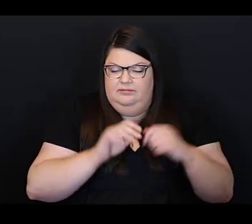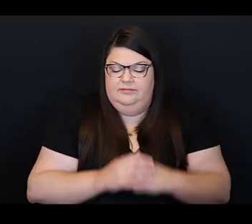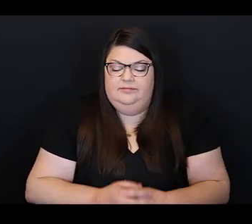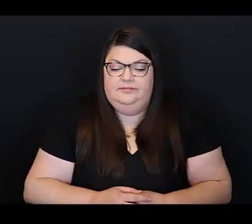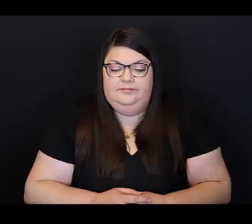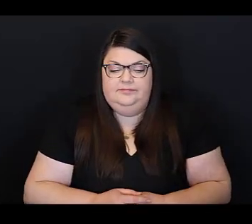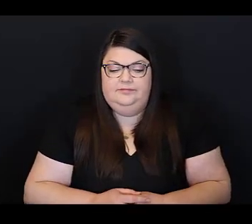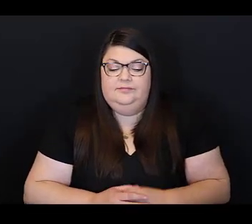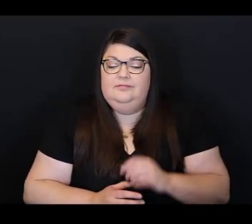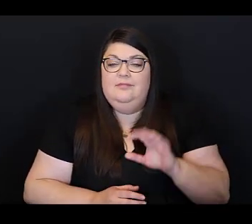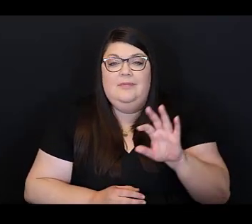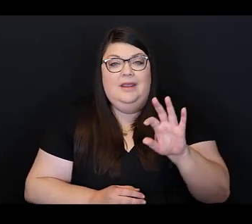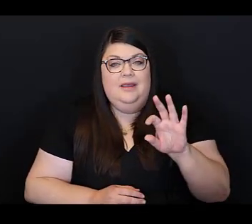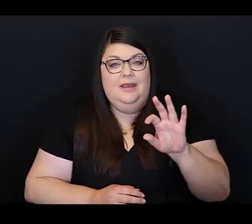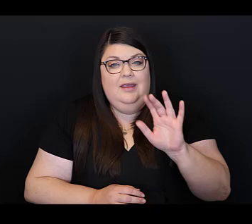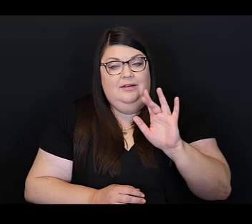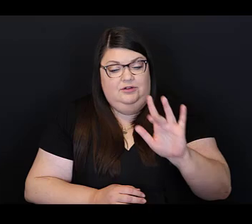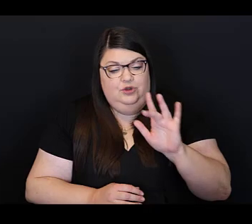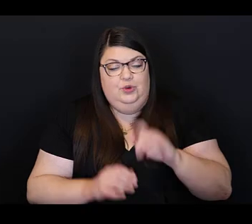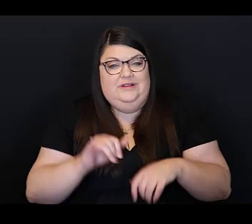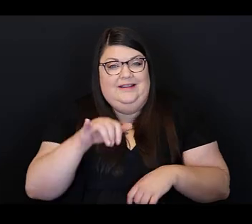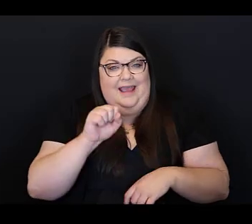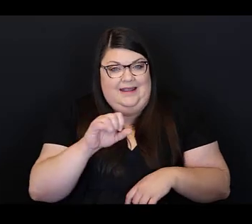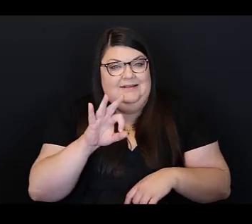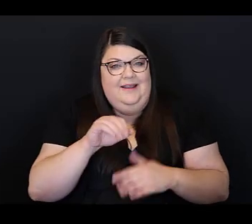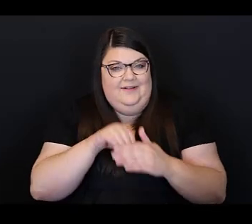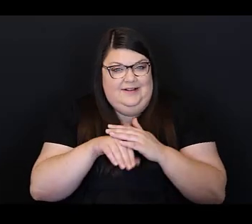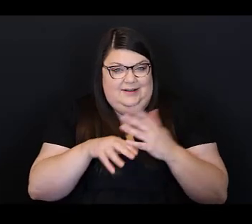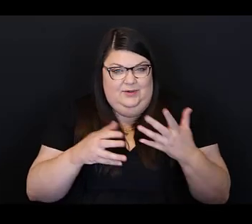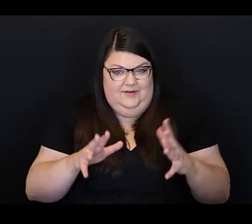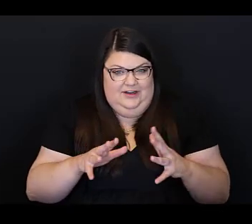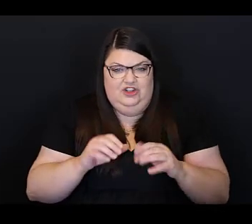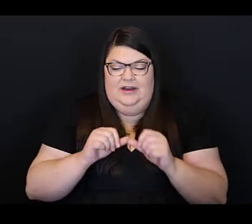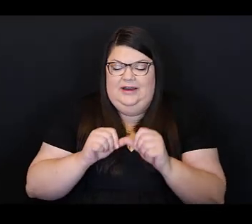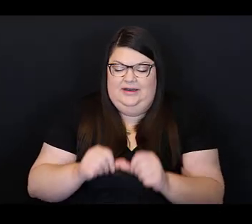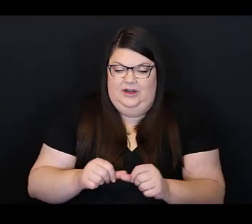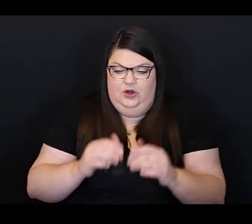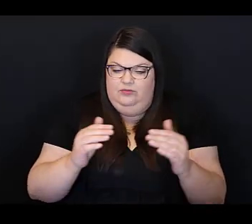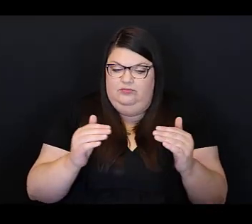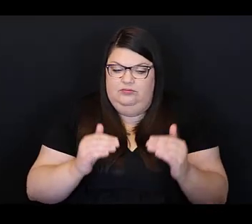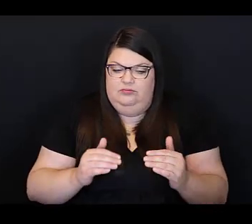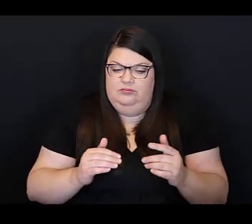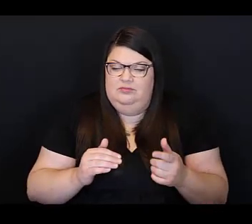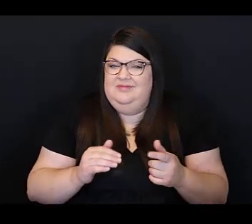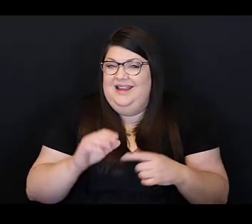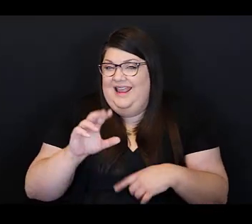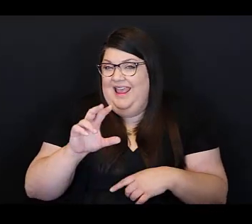Select yes if the material is accessible and continue with your submission. Select no if